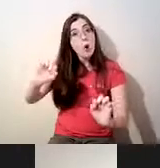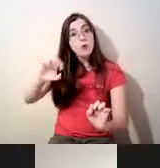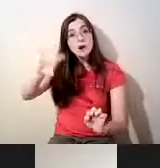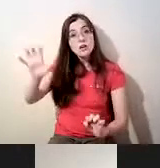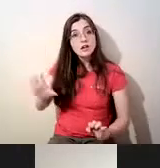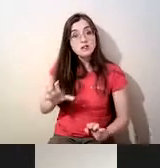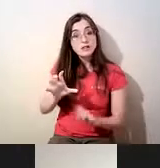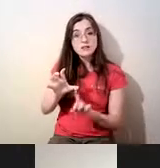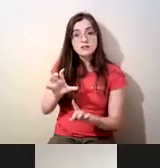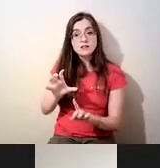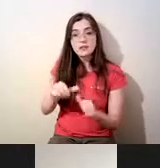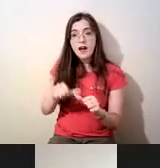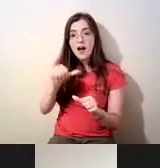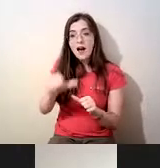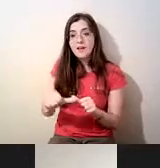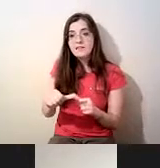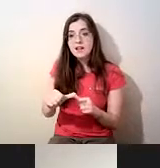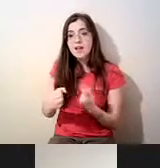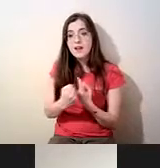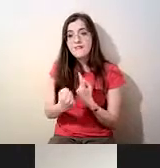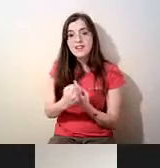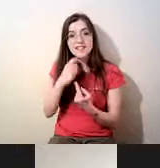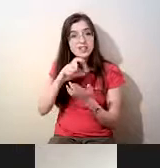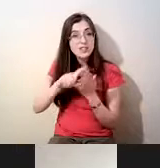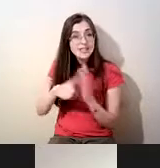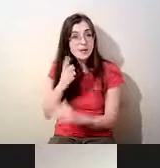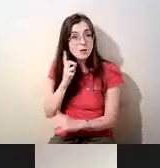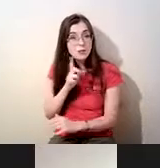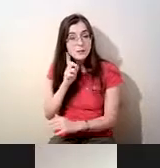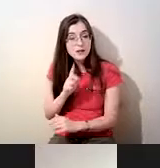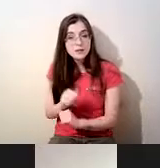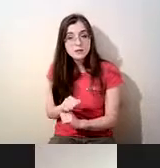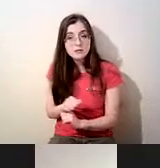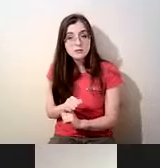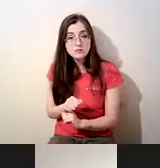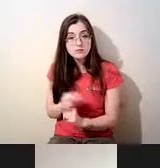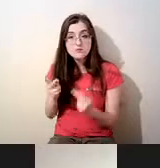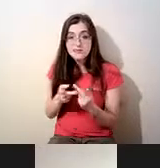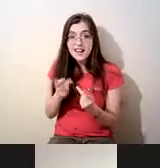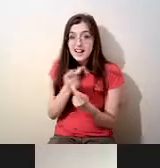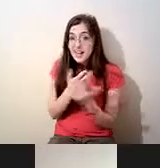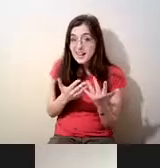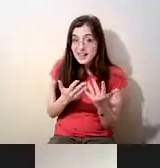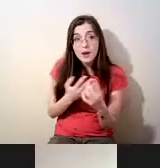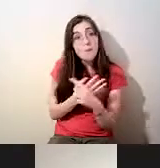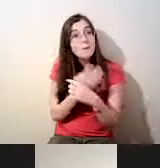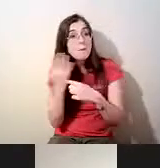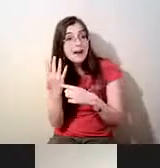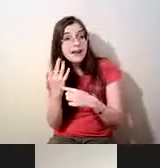the effects that has on disabled women is there anyone can or any panelists can share that with us